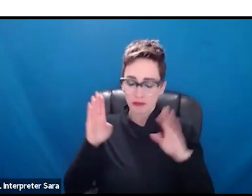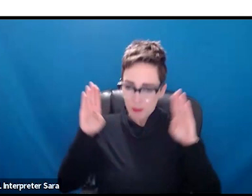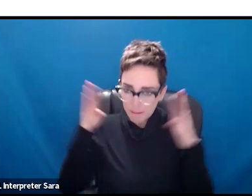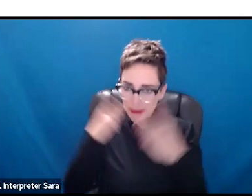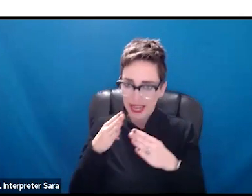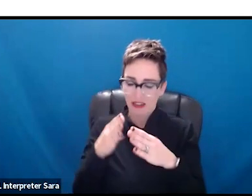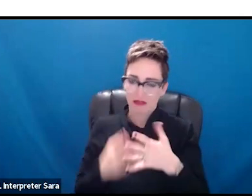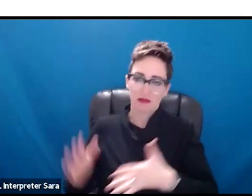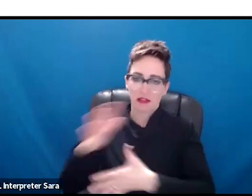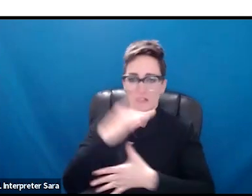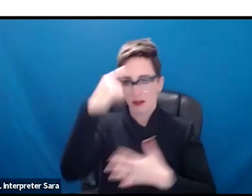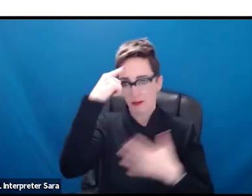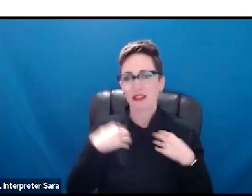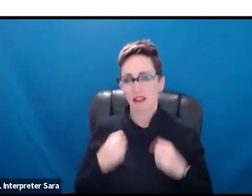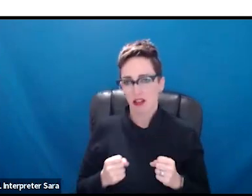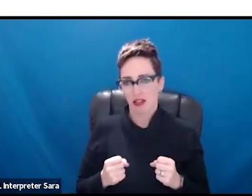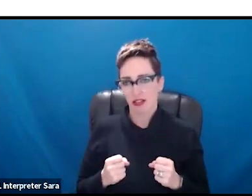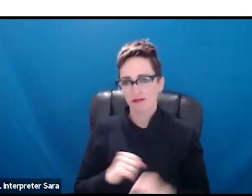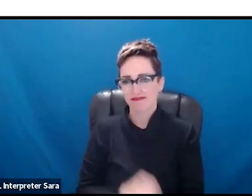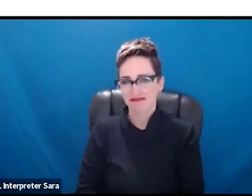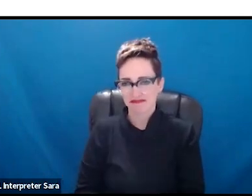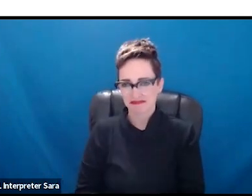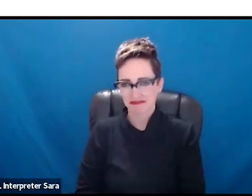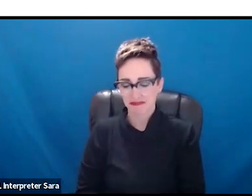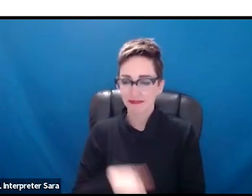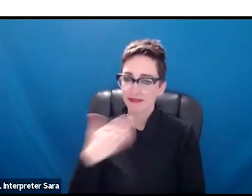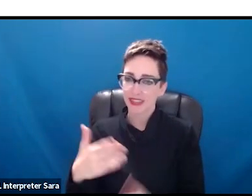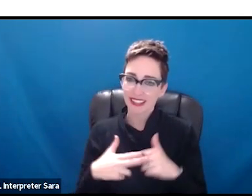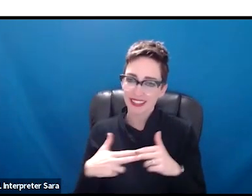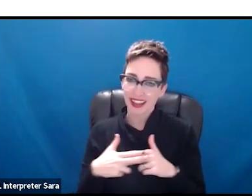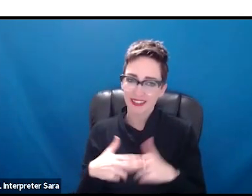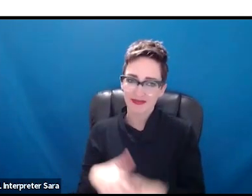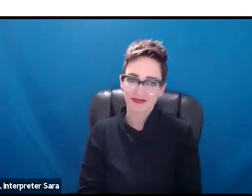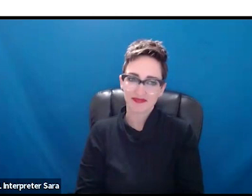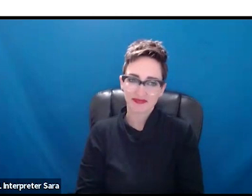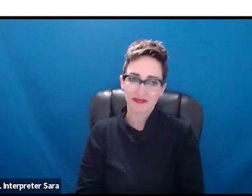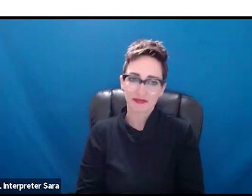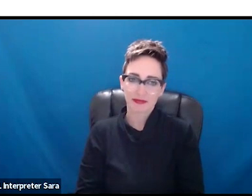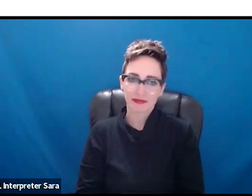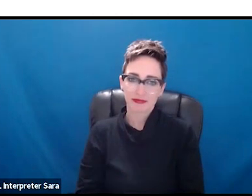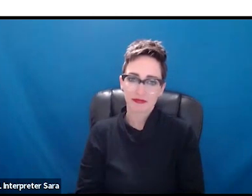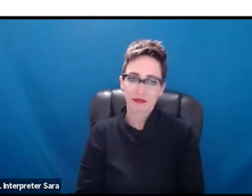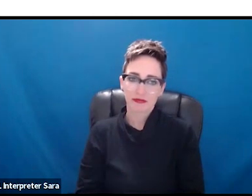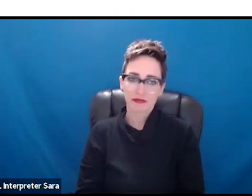Next slide, please. So states are focused